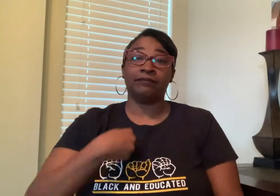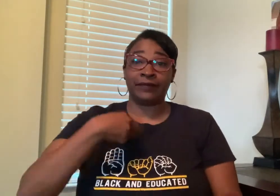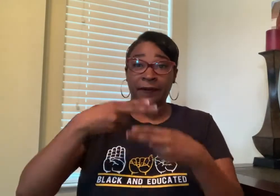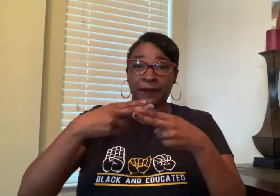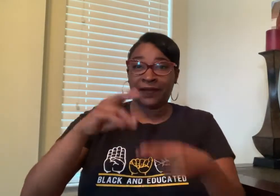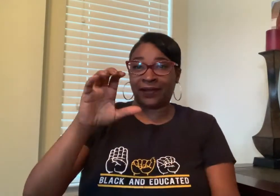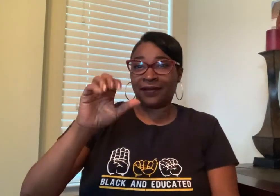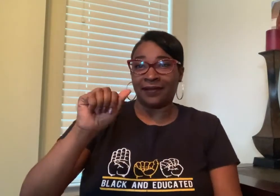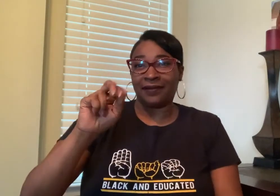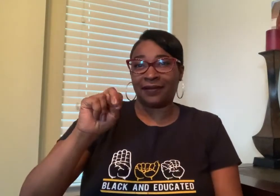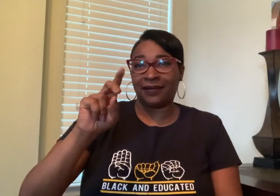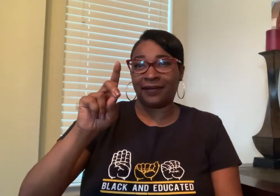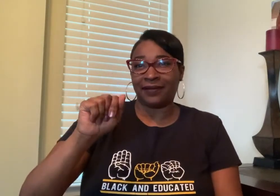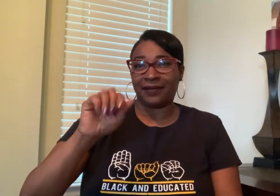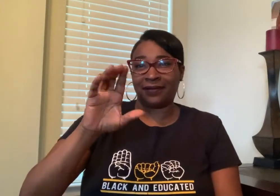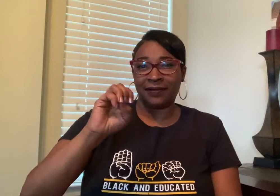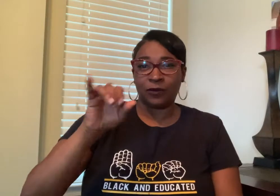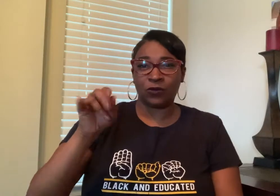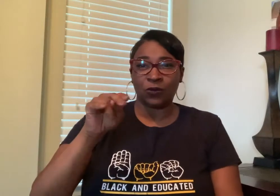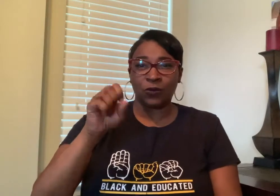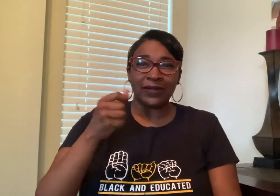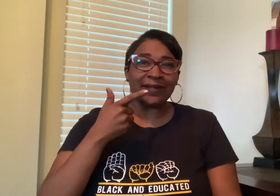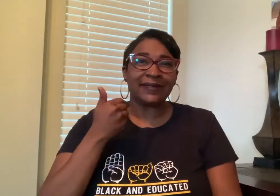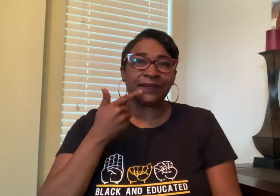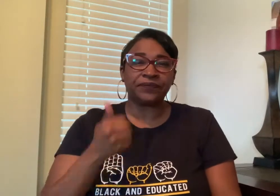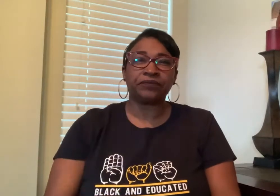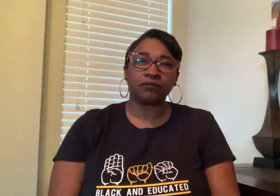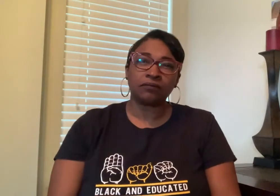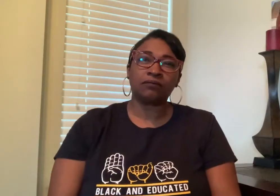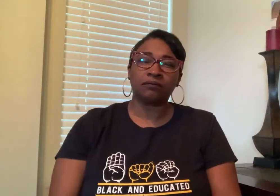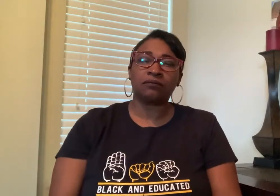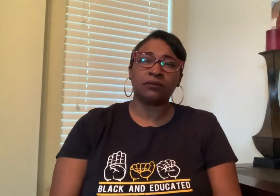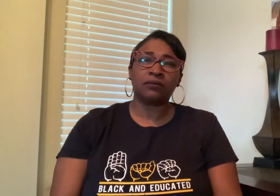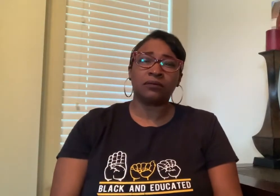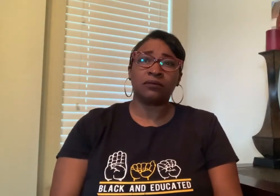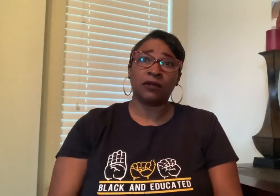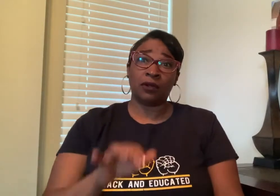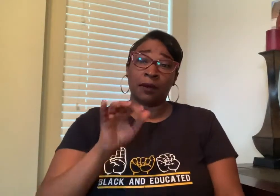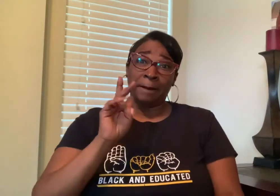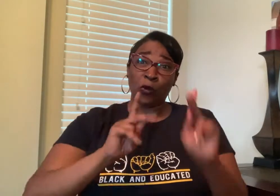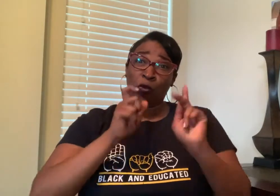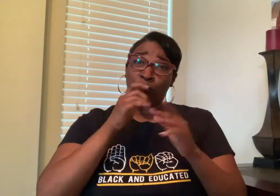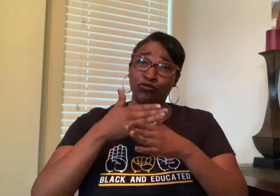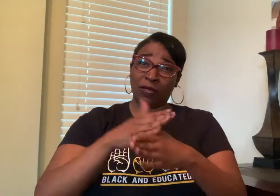My name is Candace Jones, and this is my name sign.